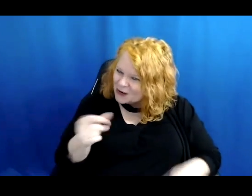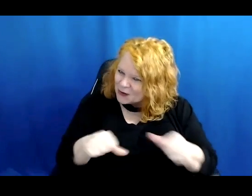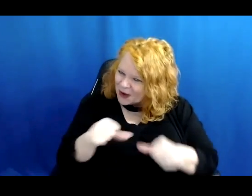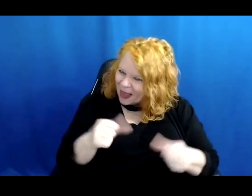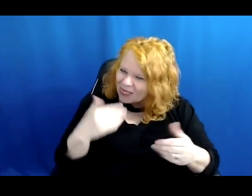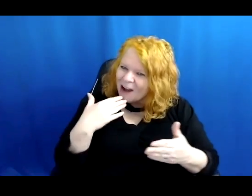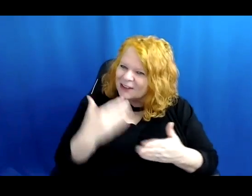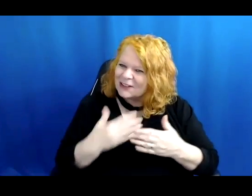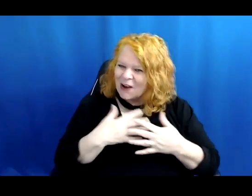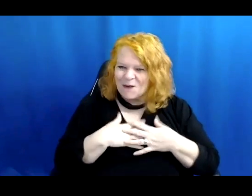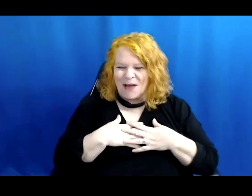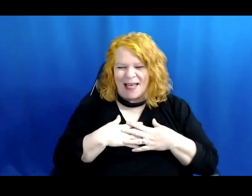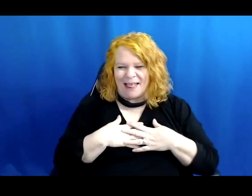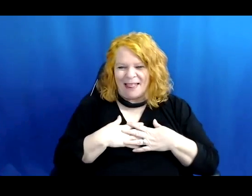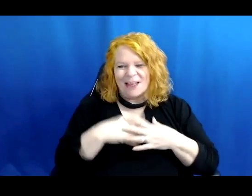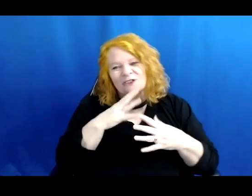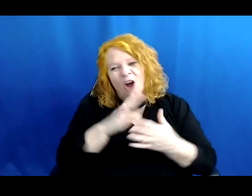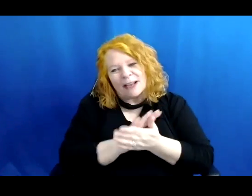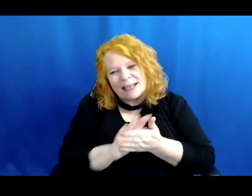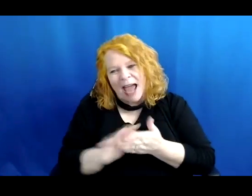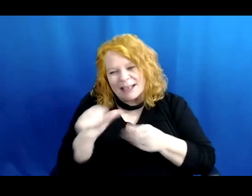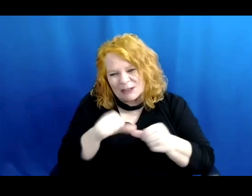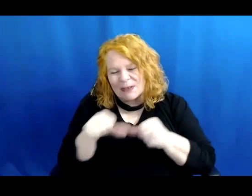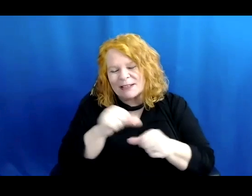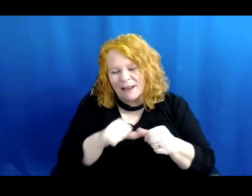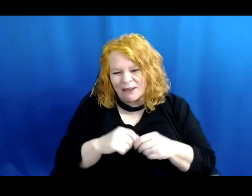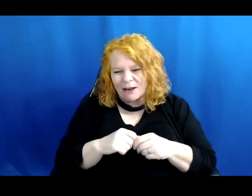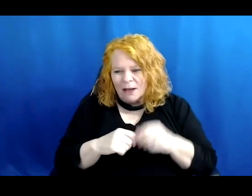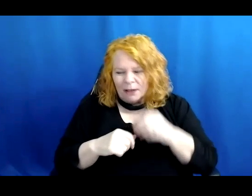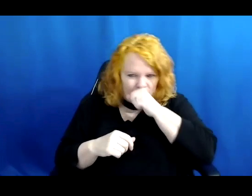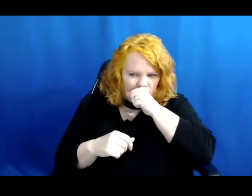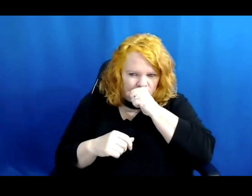you? Talking nicely to each other. >>“Gwyn, one more thing.